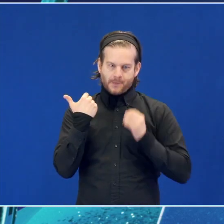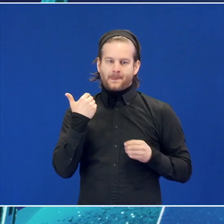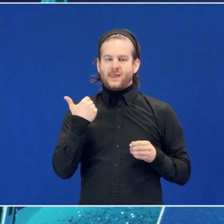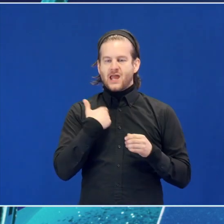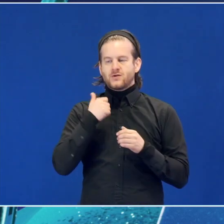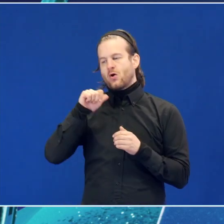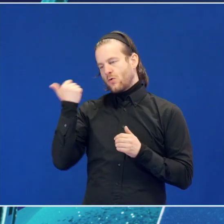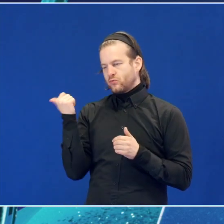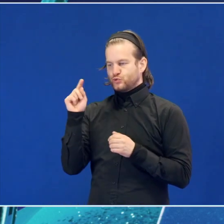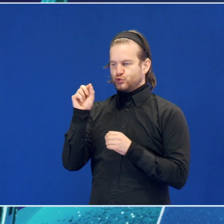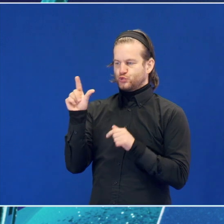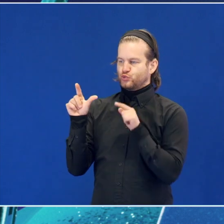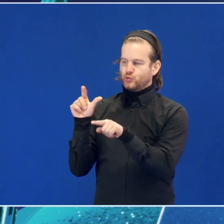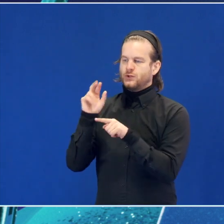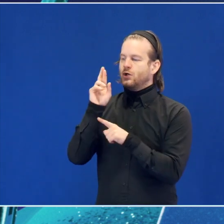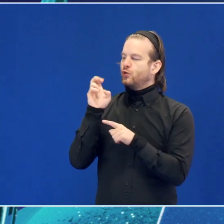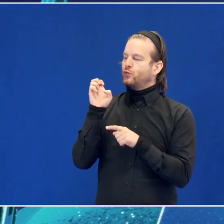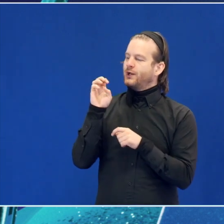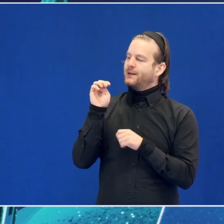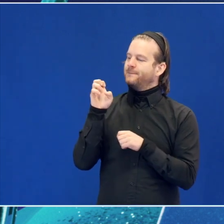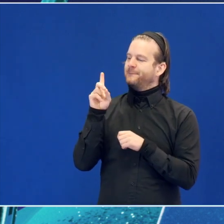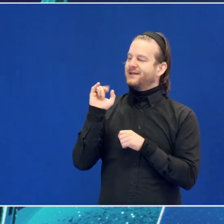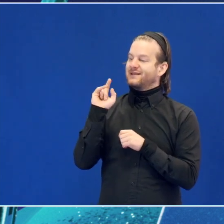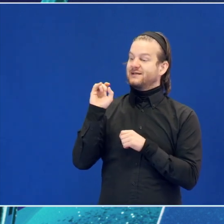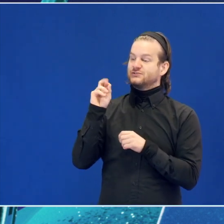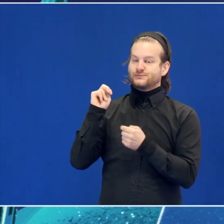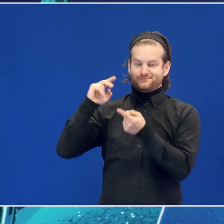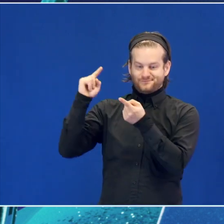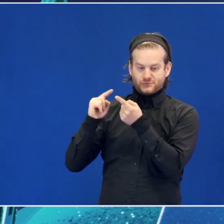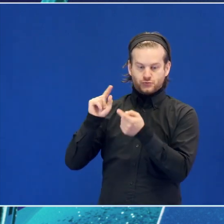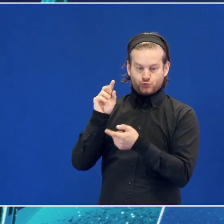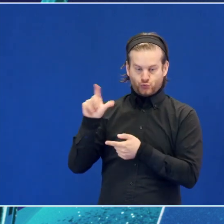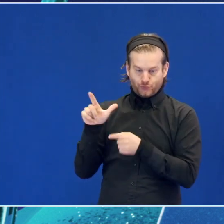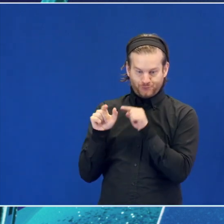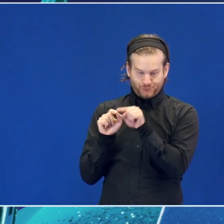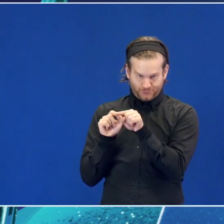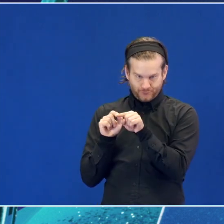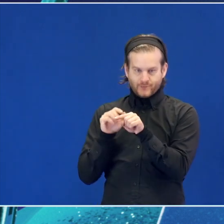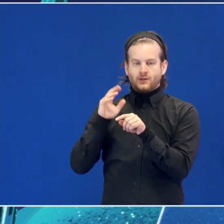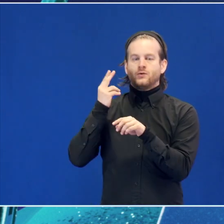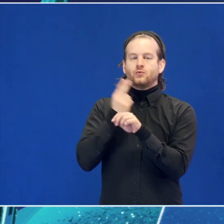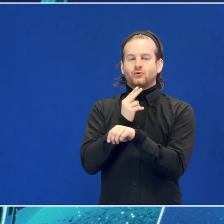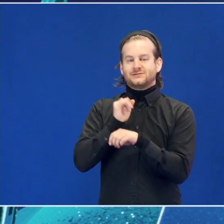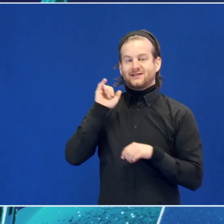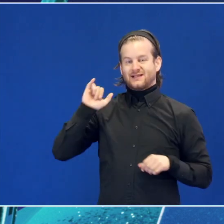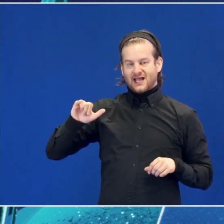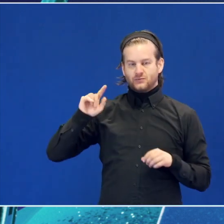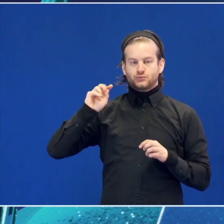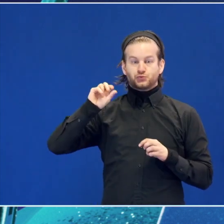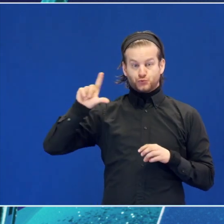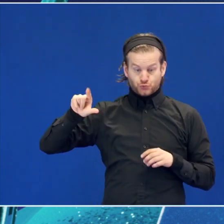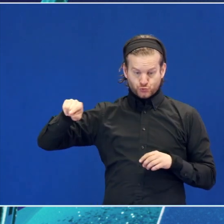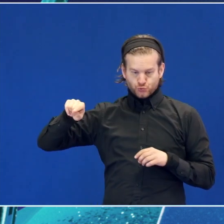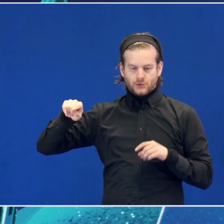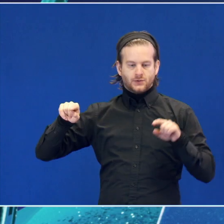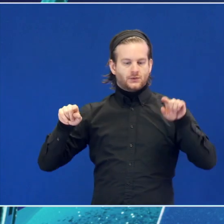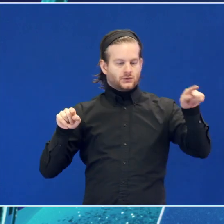of the defect and it uses the Deque University knowledge in the backend to then give you back the exact context you need